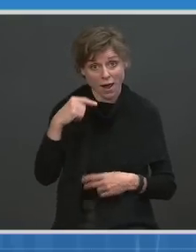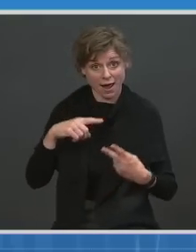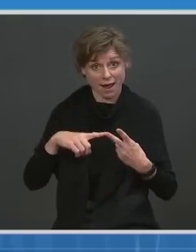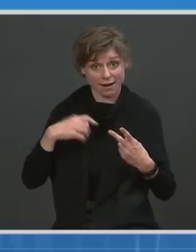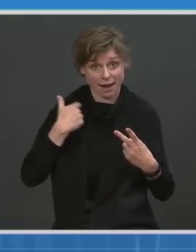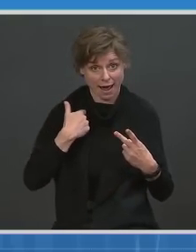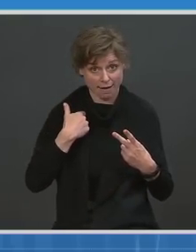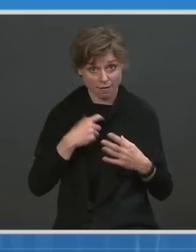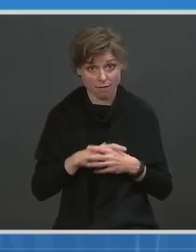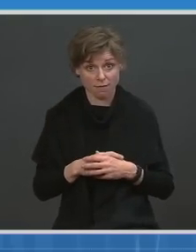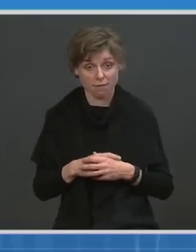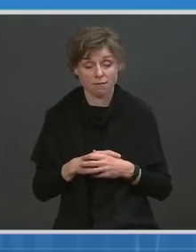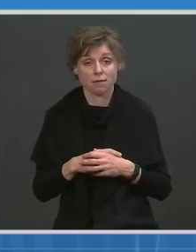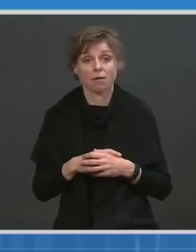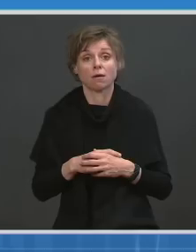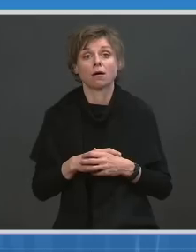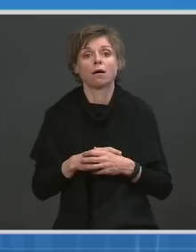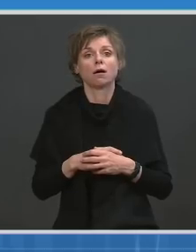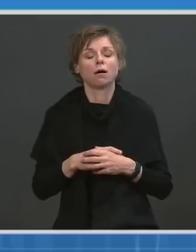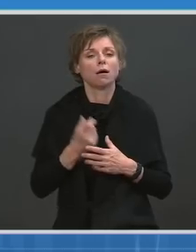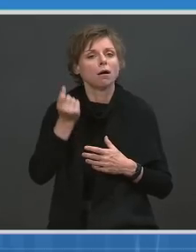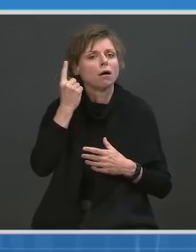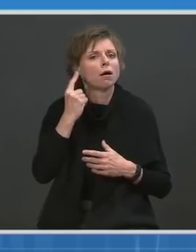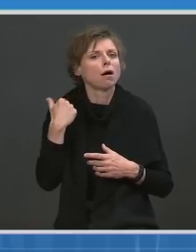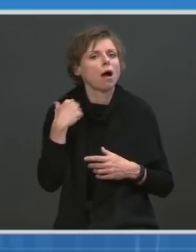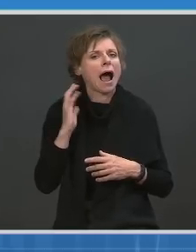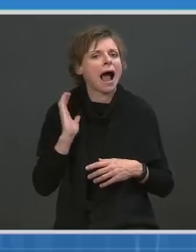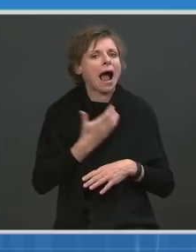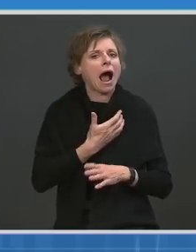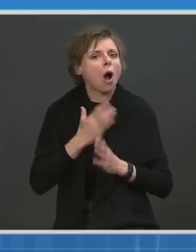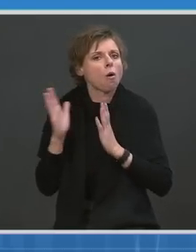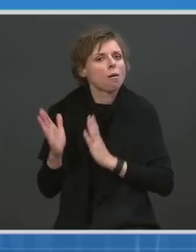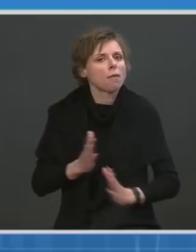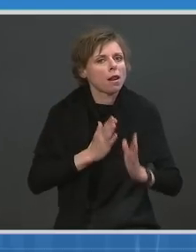Our approach to this wartime effort is to have as many tools in our toolkit as possible.